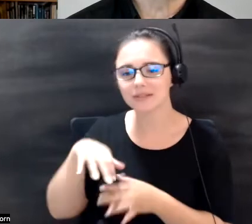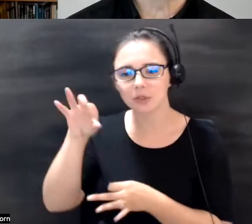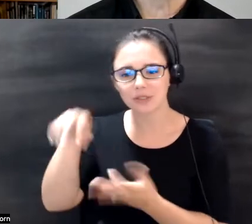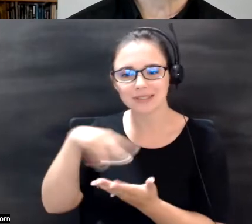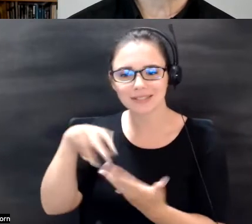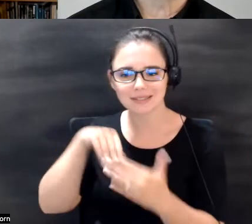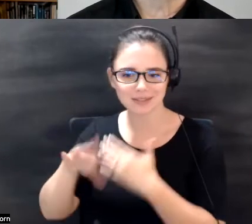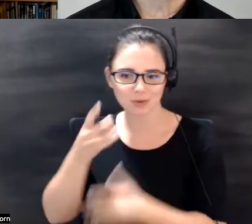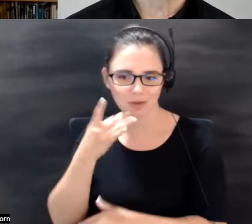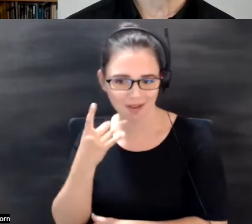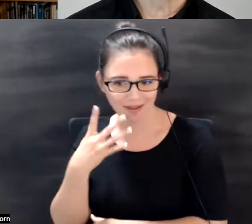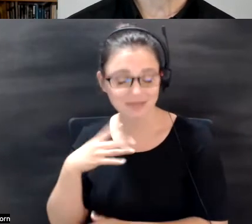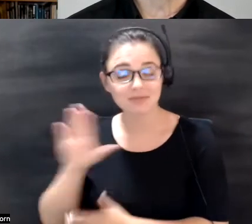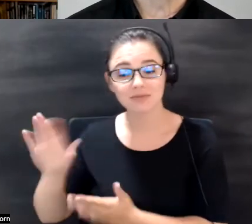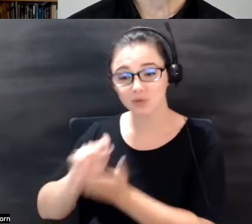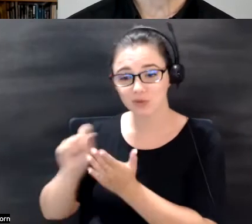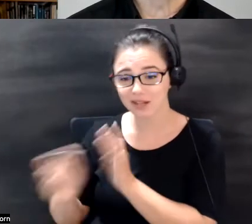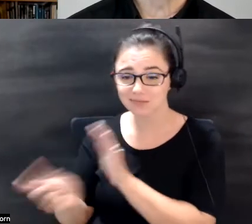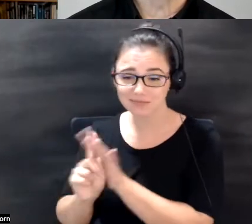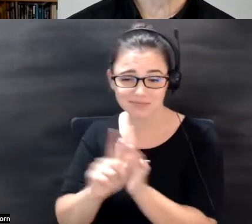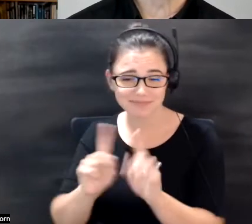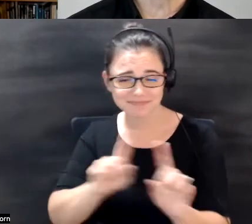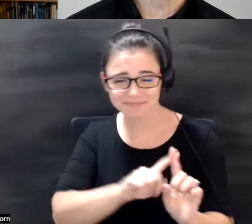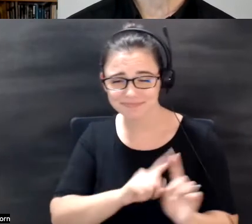Her writing has appeared in numerous journals and anthologies.